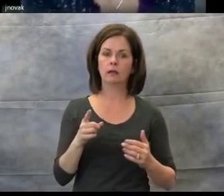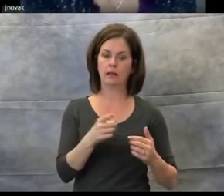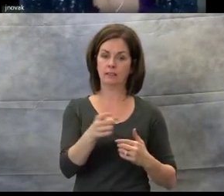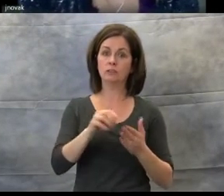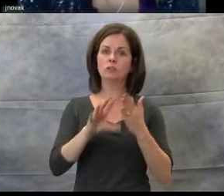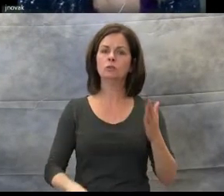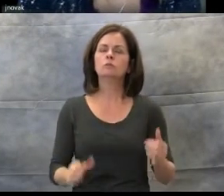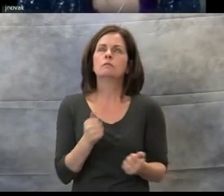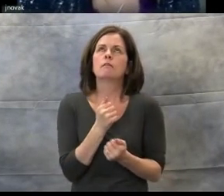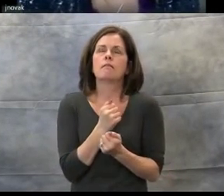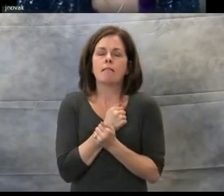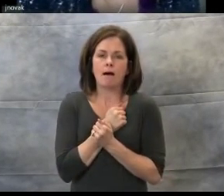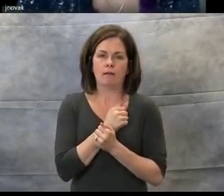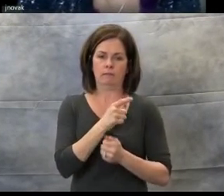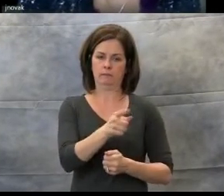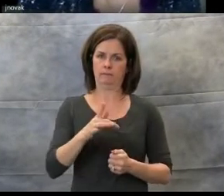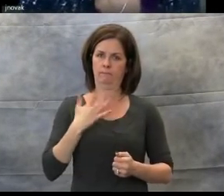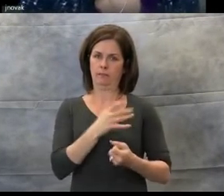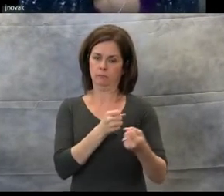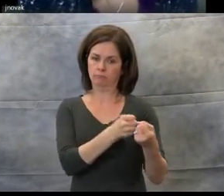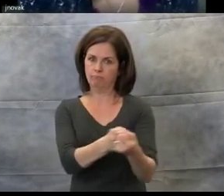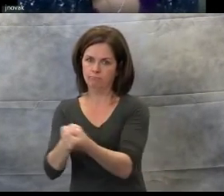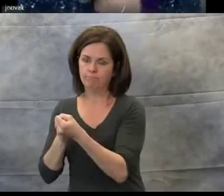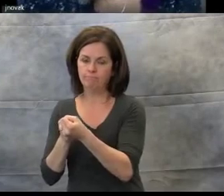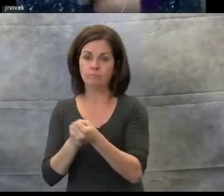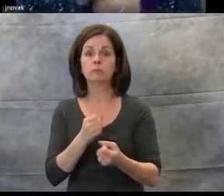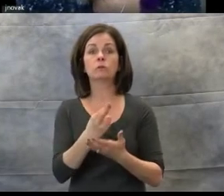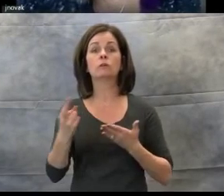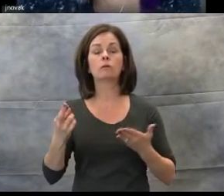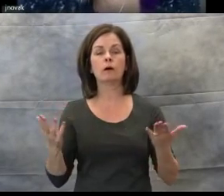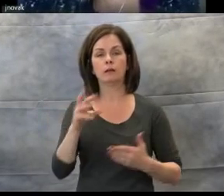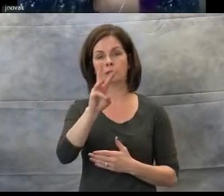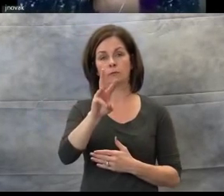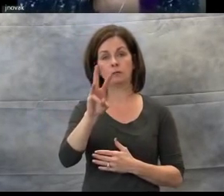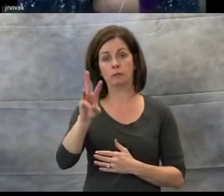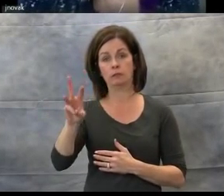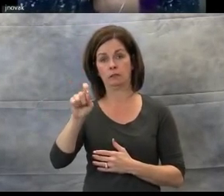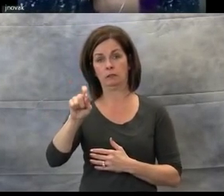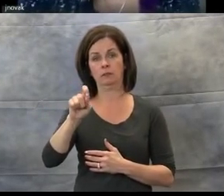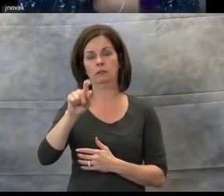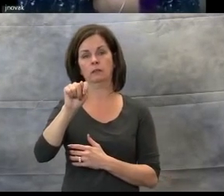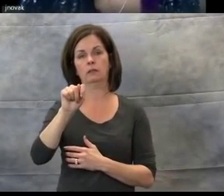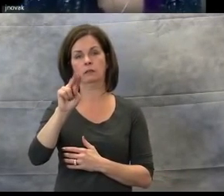The first one was www.tunedintolearning.com.